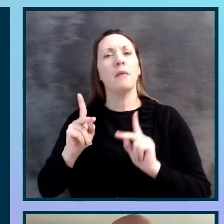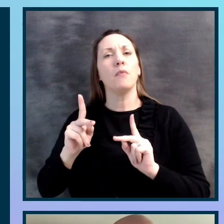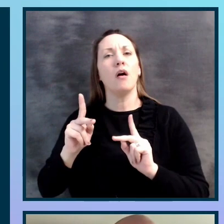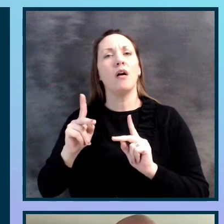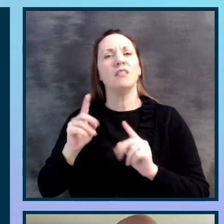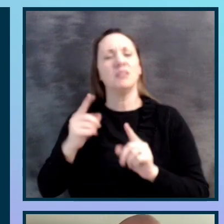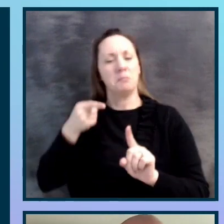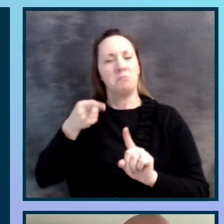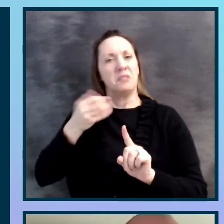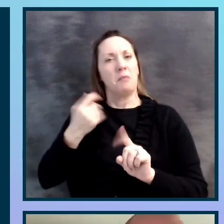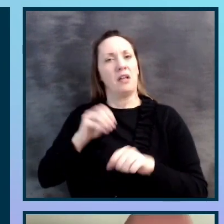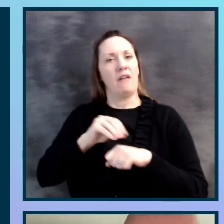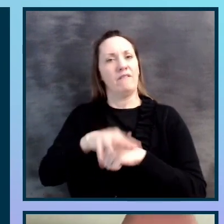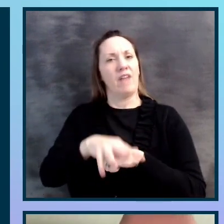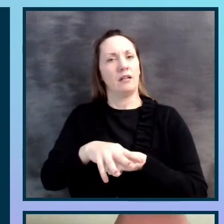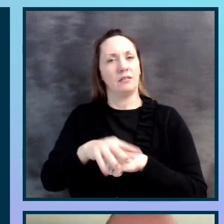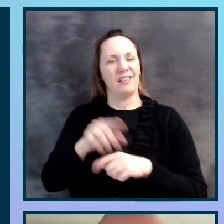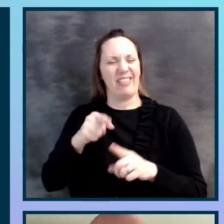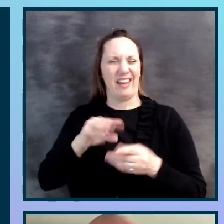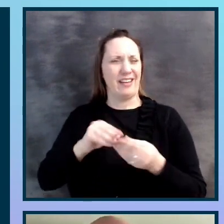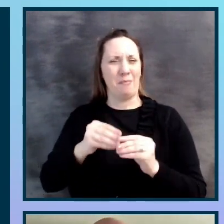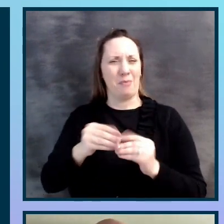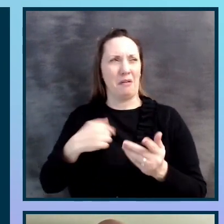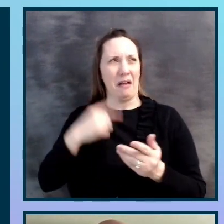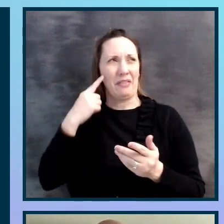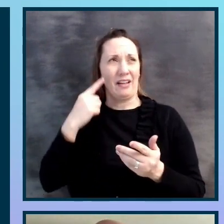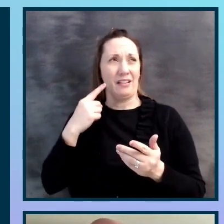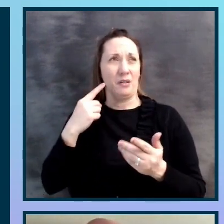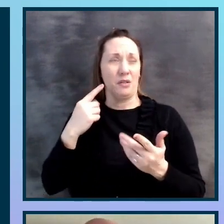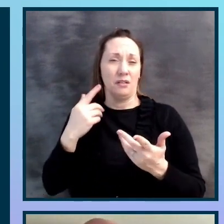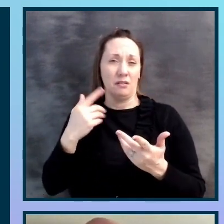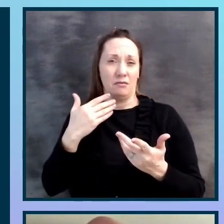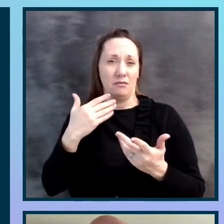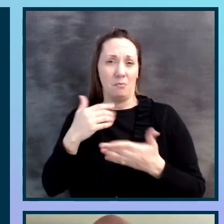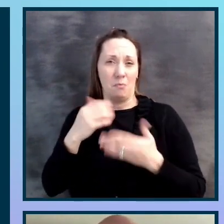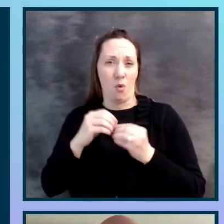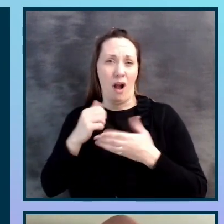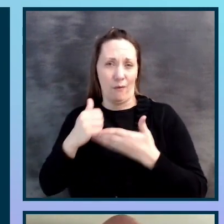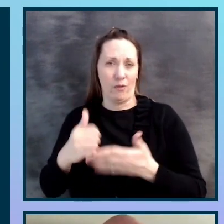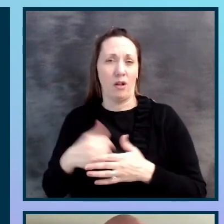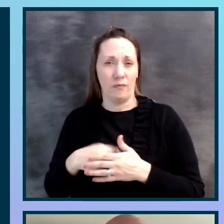the numbers you can give, I believe are a lot healthier. And I explain around this.